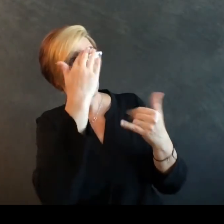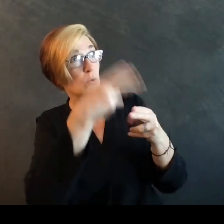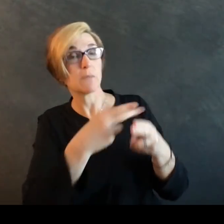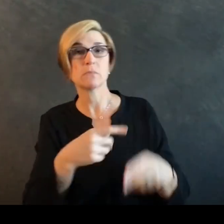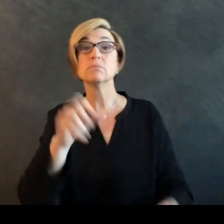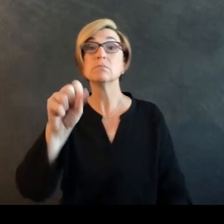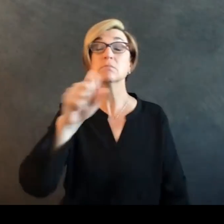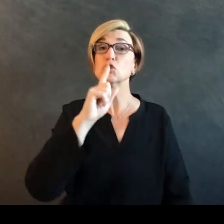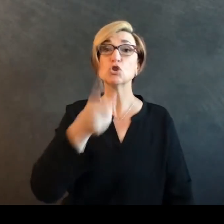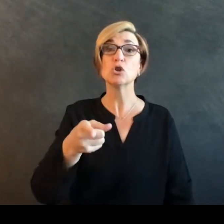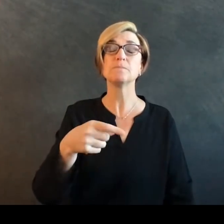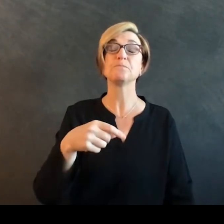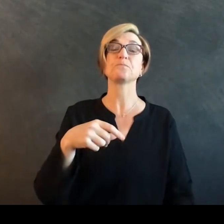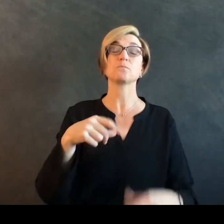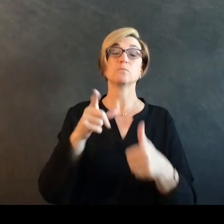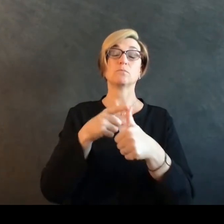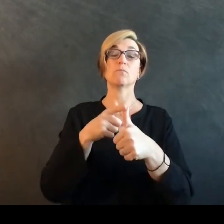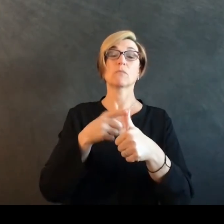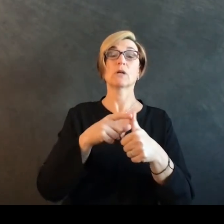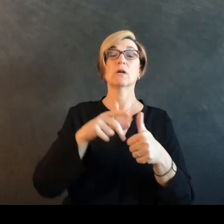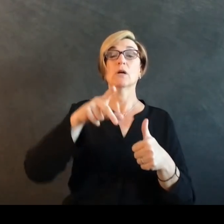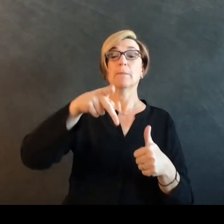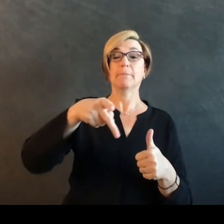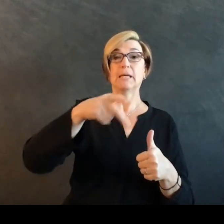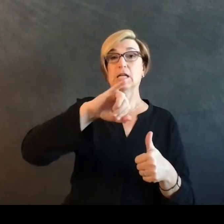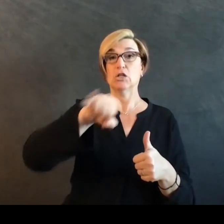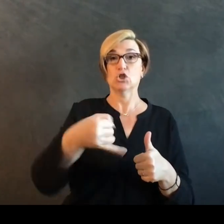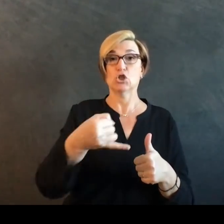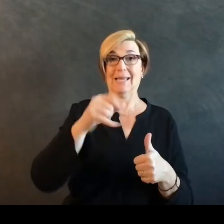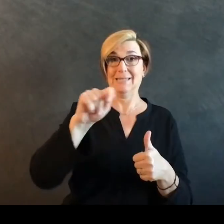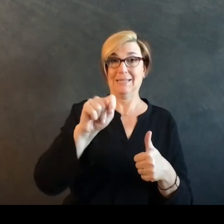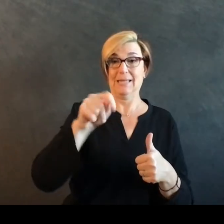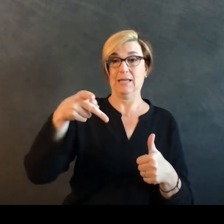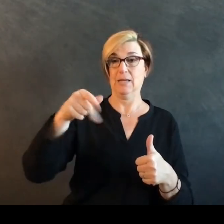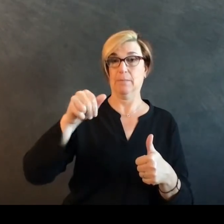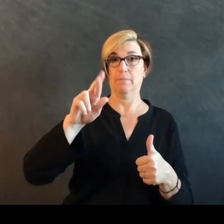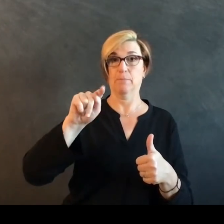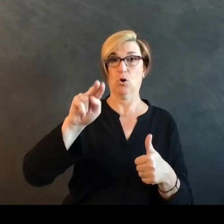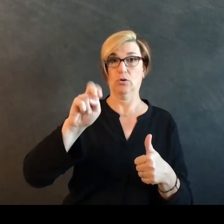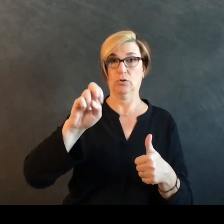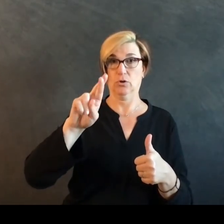we have PG at the pjt partners okay is going to do the passenger airlines